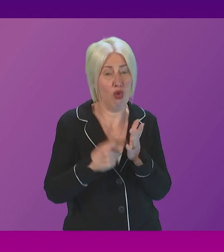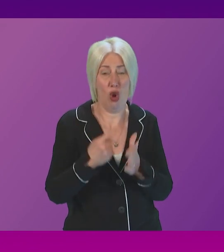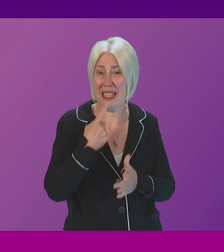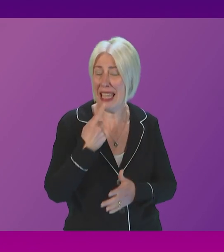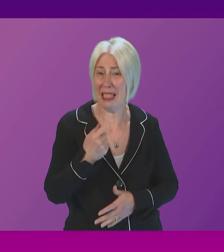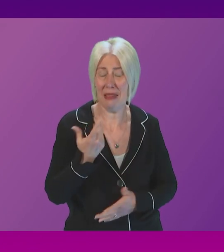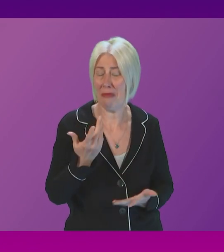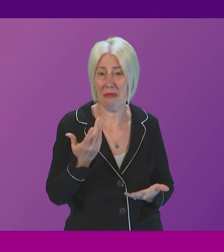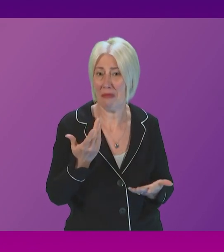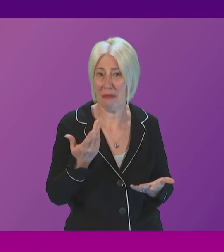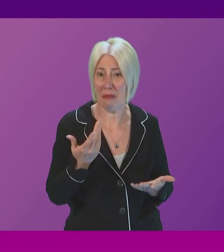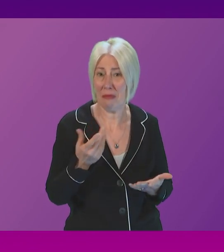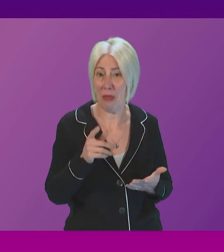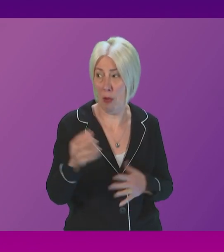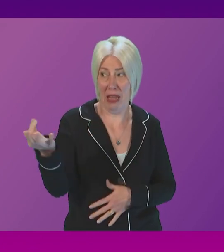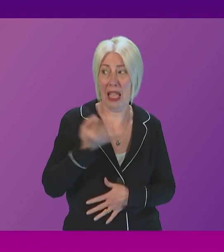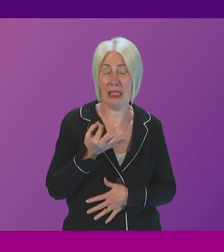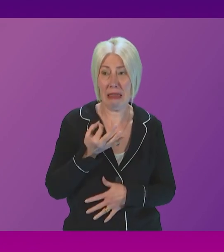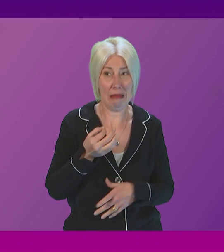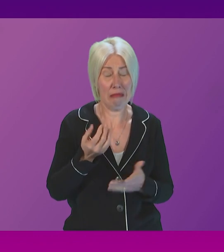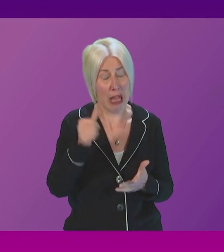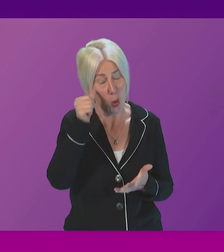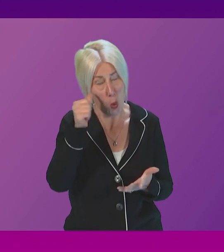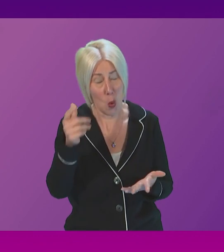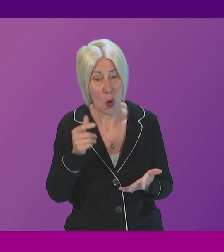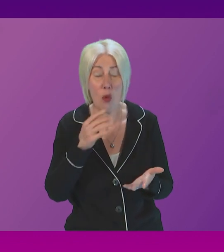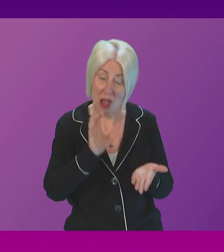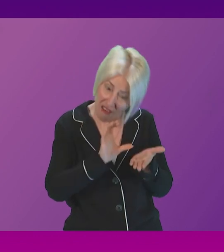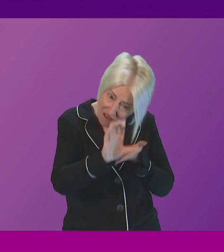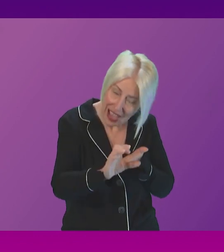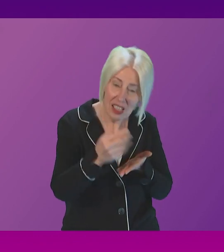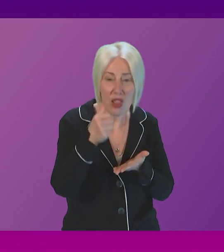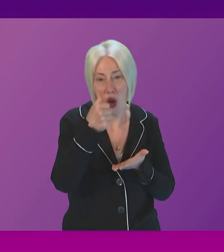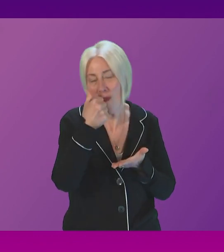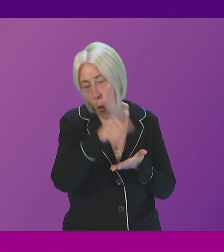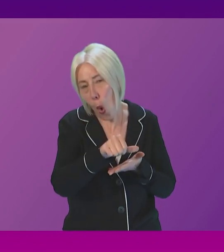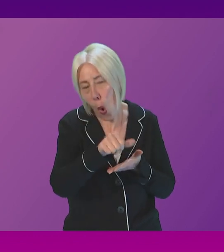that he just asked. We are investing in the ferry network. I have already given examples